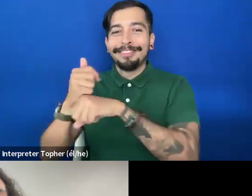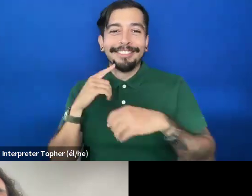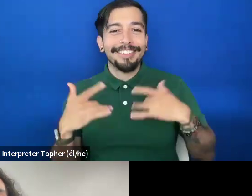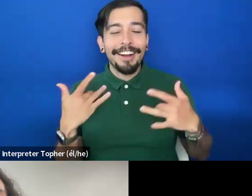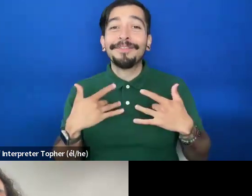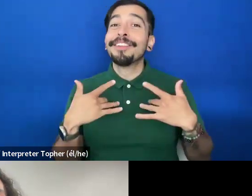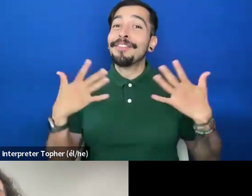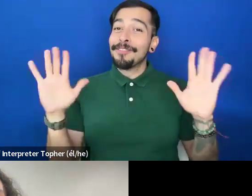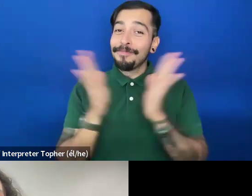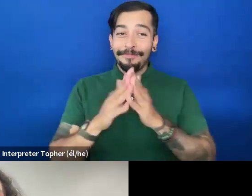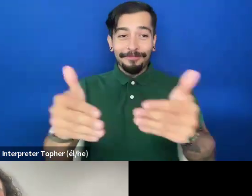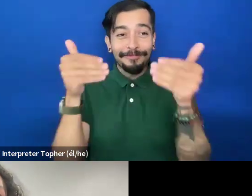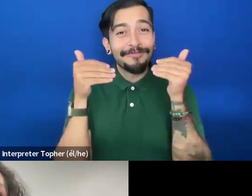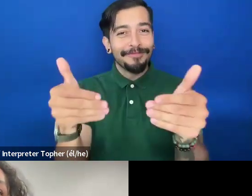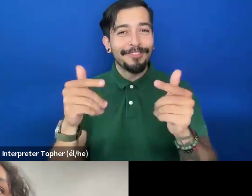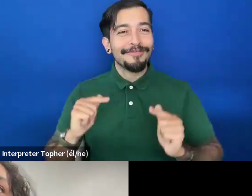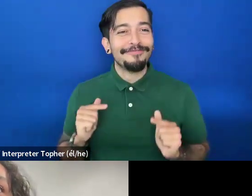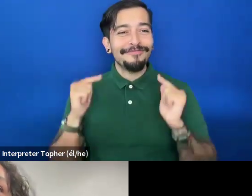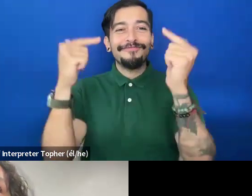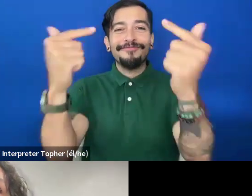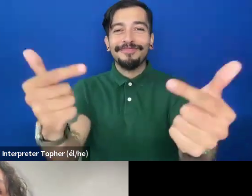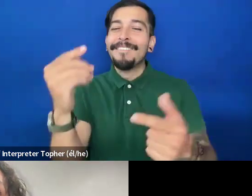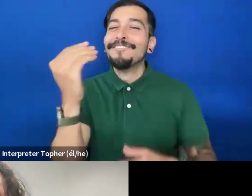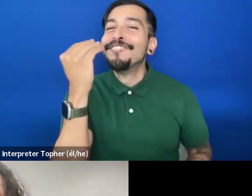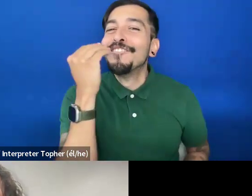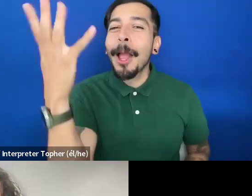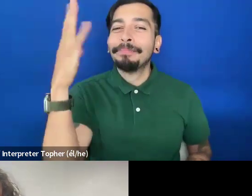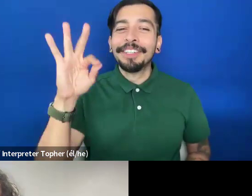to our fabulous moderator, Britt, um, the lead, the,